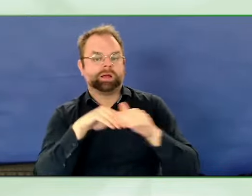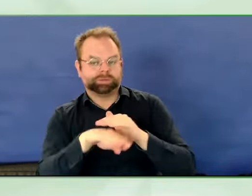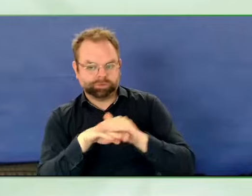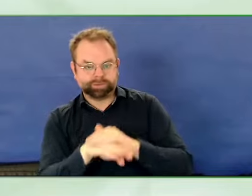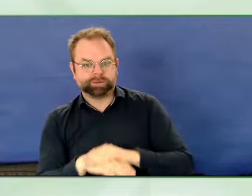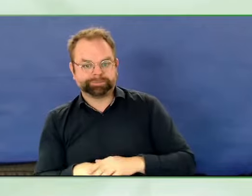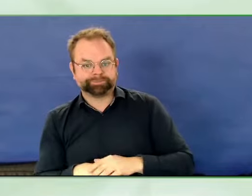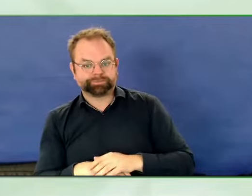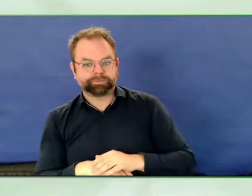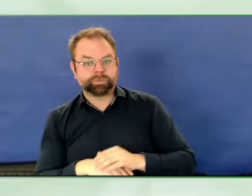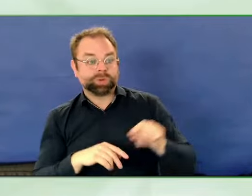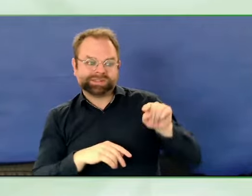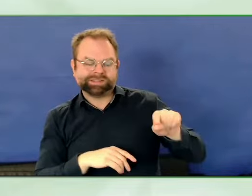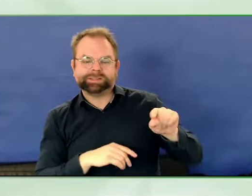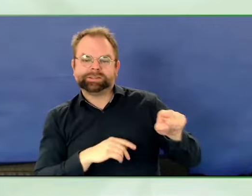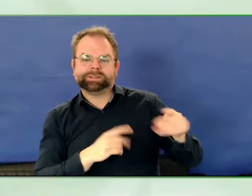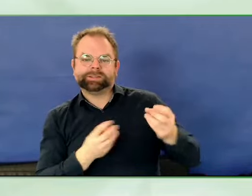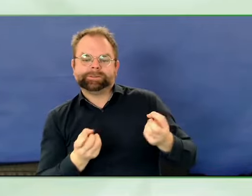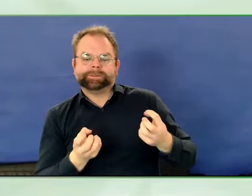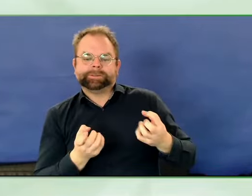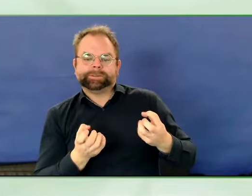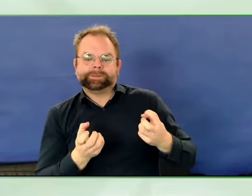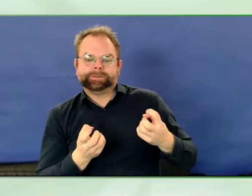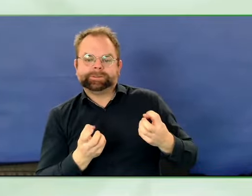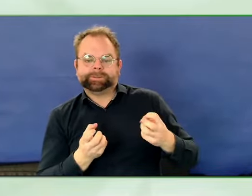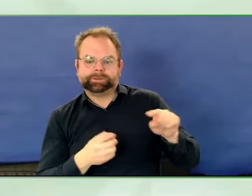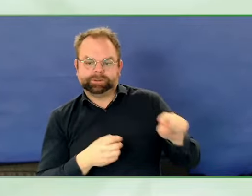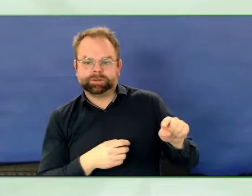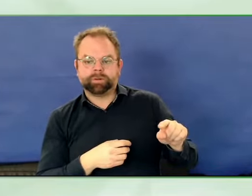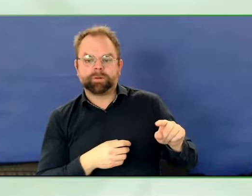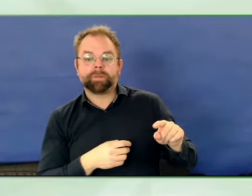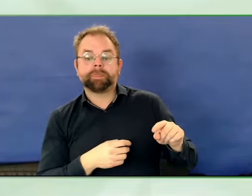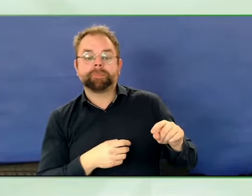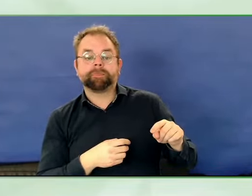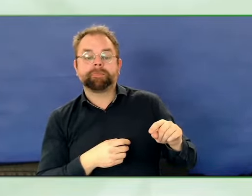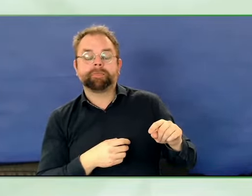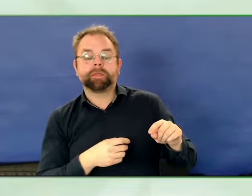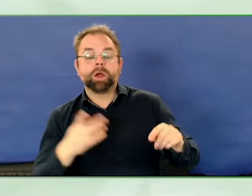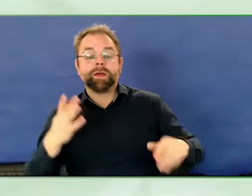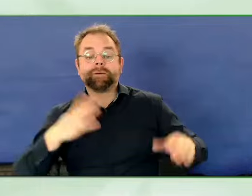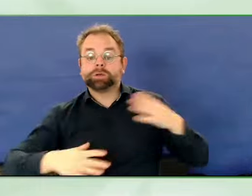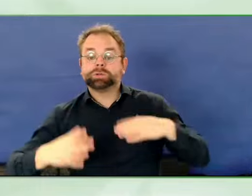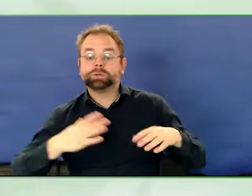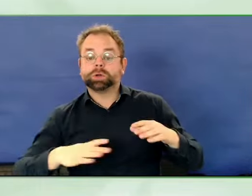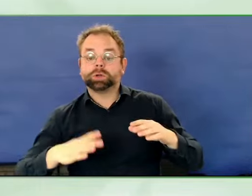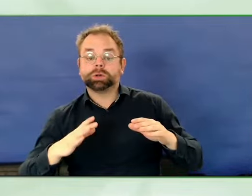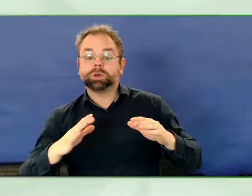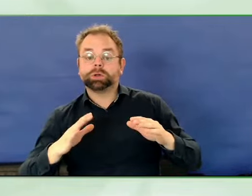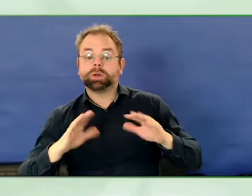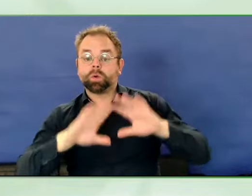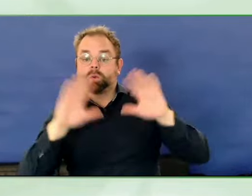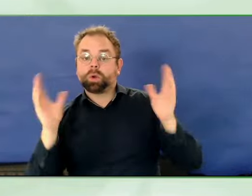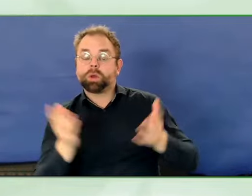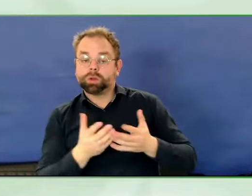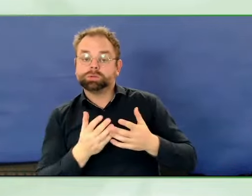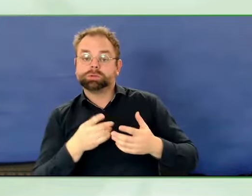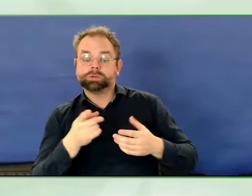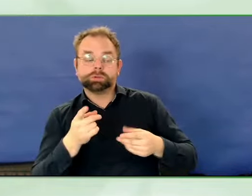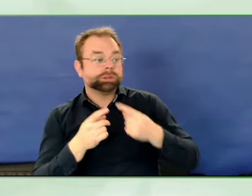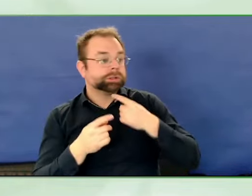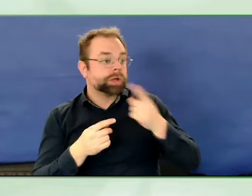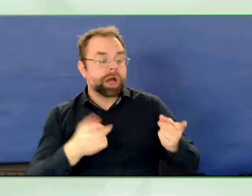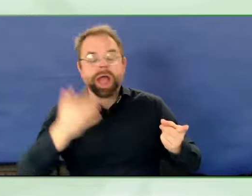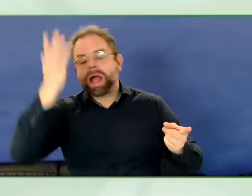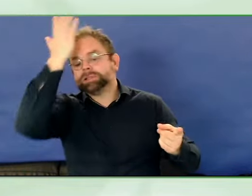alone and wonder what this woman is doing but take them on a journey for understanding